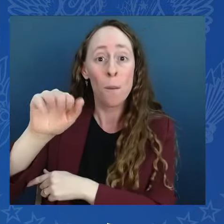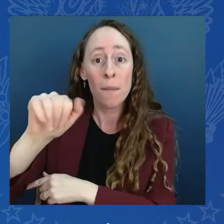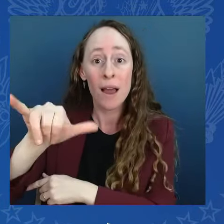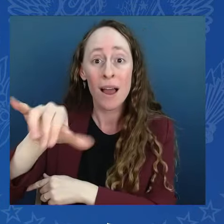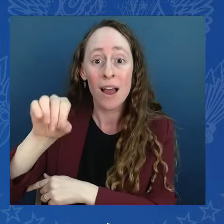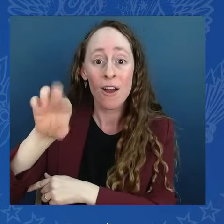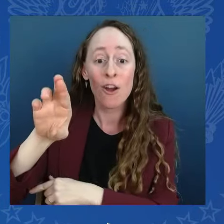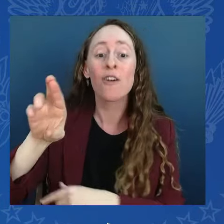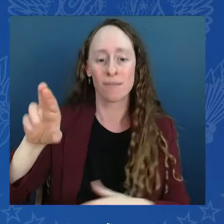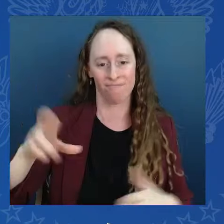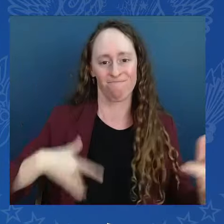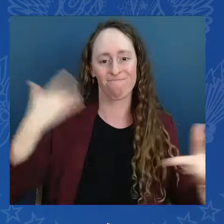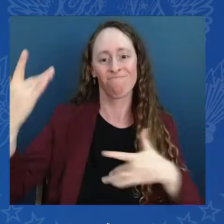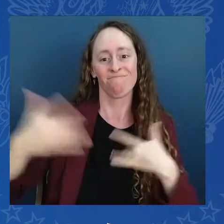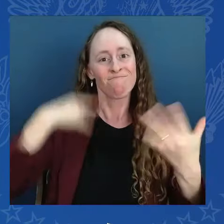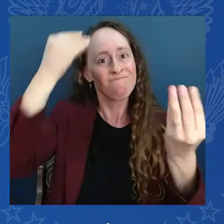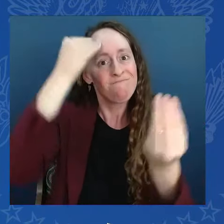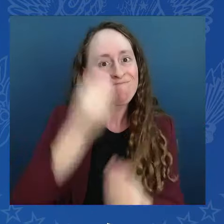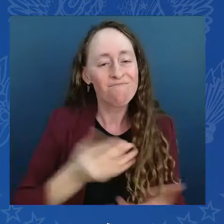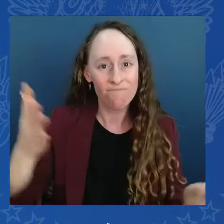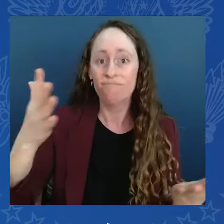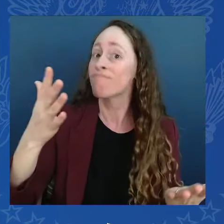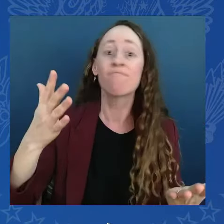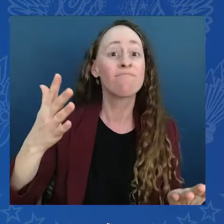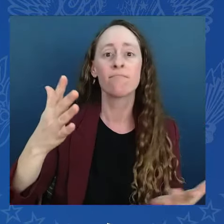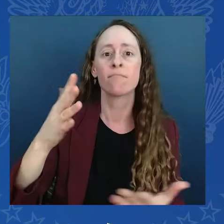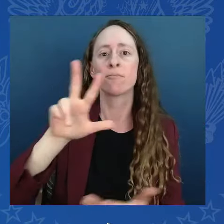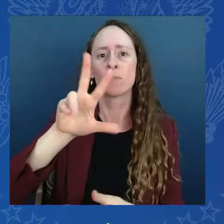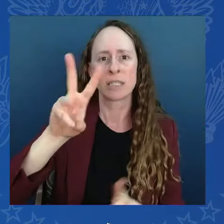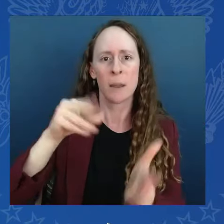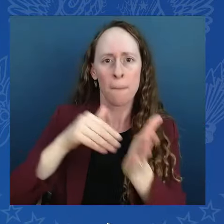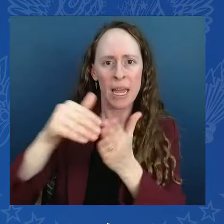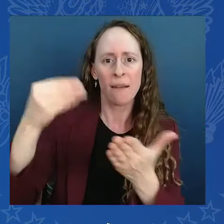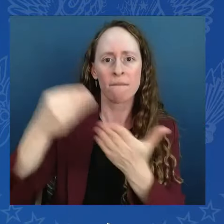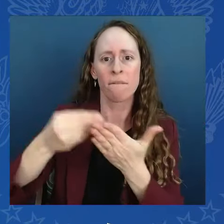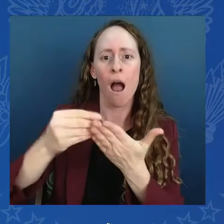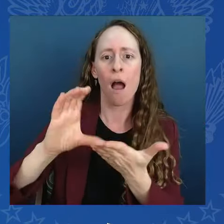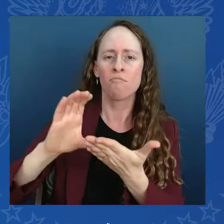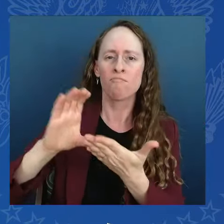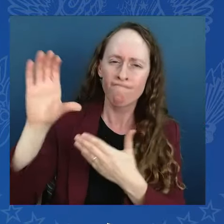As you know, during the '60s, so-called "urban renewal" swept through this country.